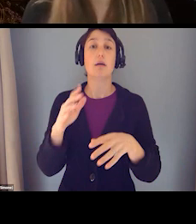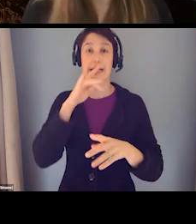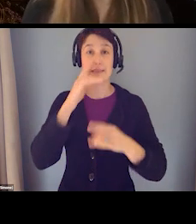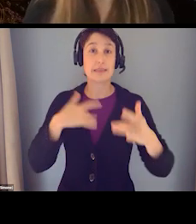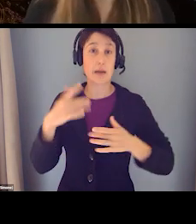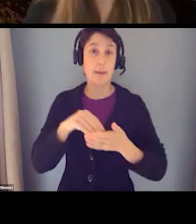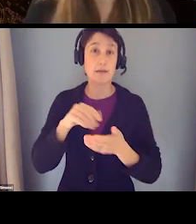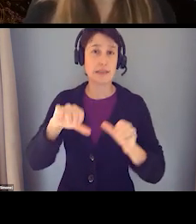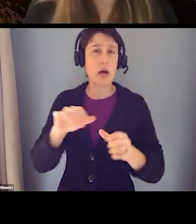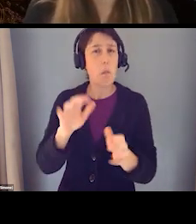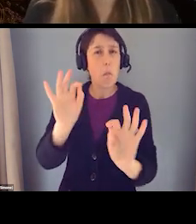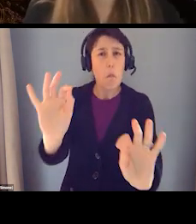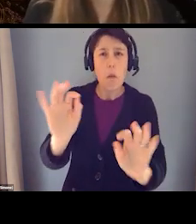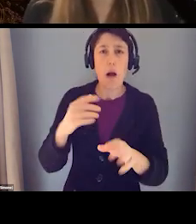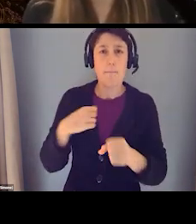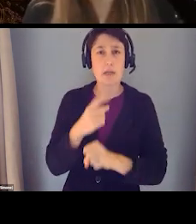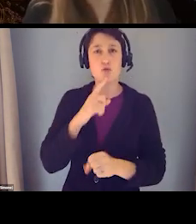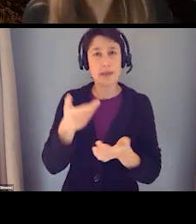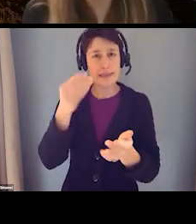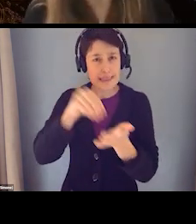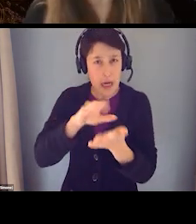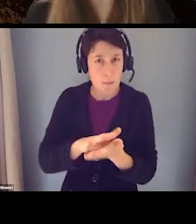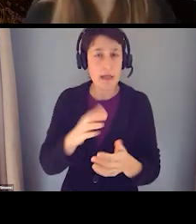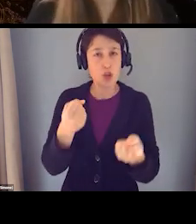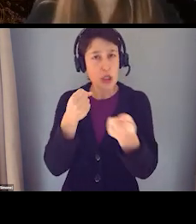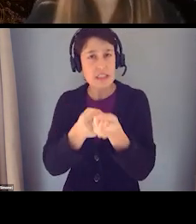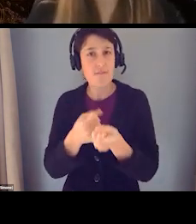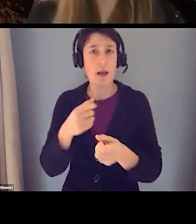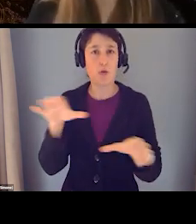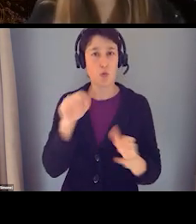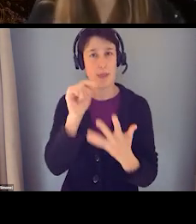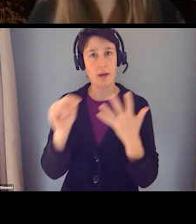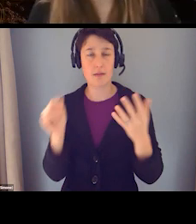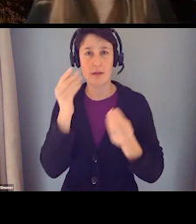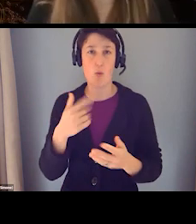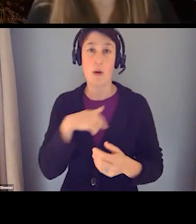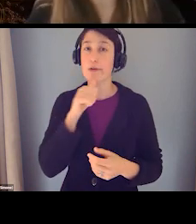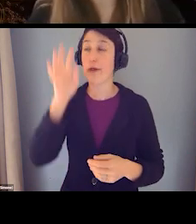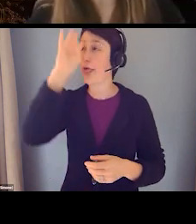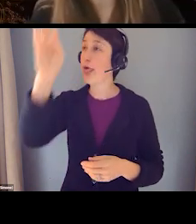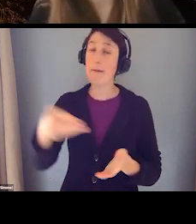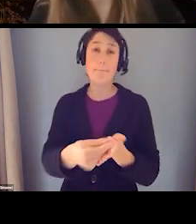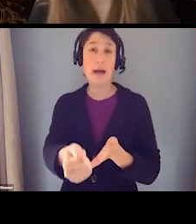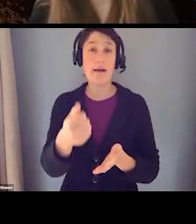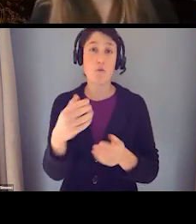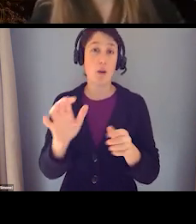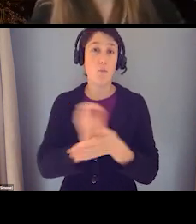that they are doing these kinds of things. We are not just going to pay for movie tickets to go see whatever is out these days.